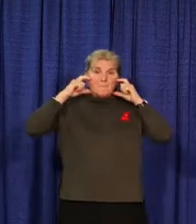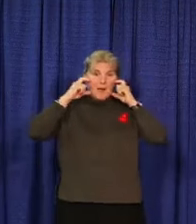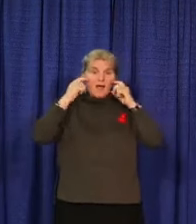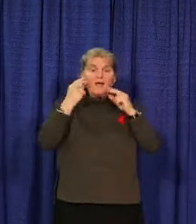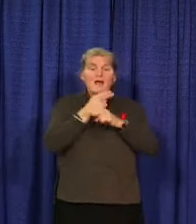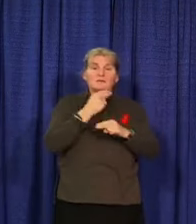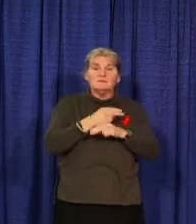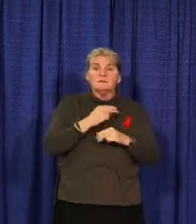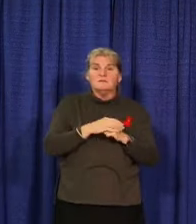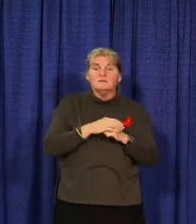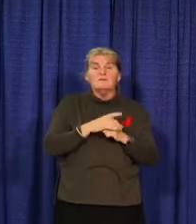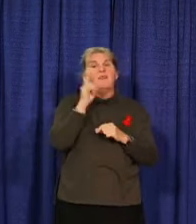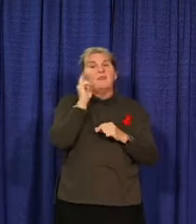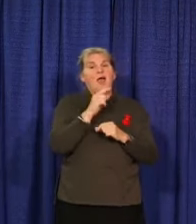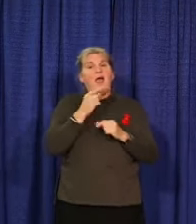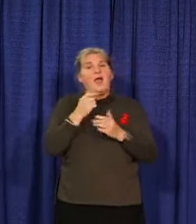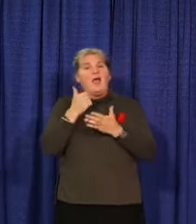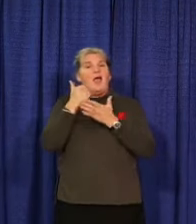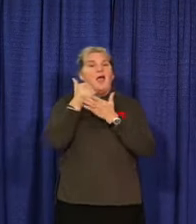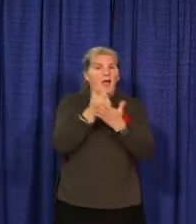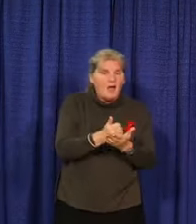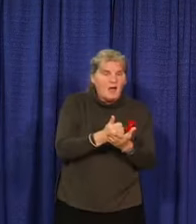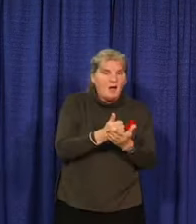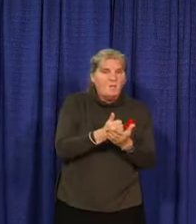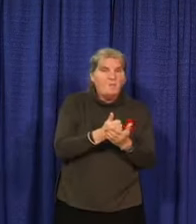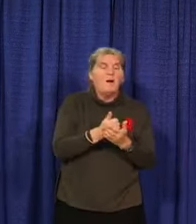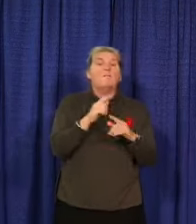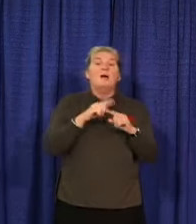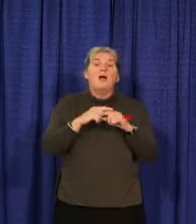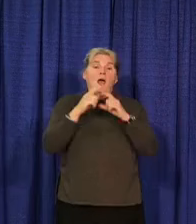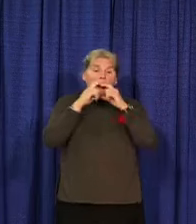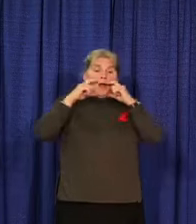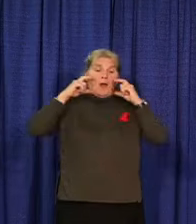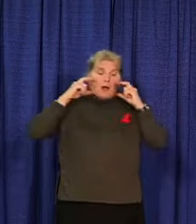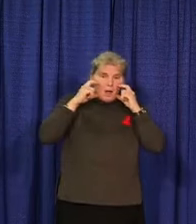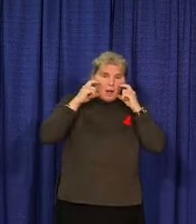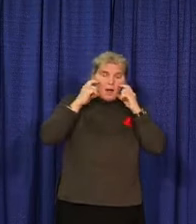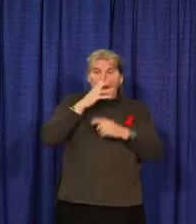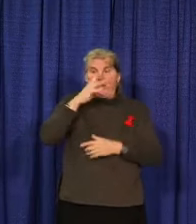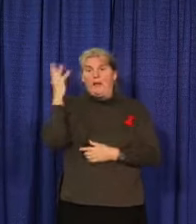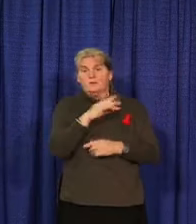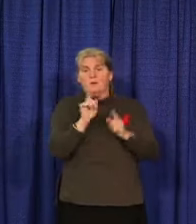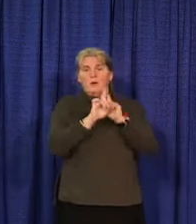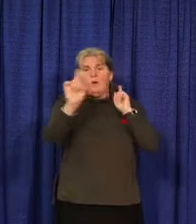ourselves that mask usage is an additional tool and should never replace the need for safe